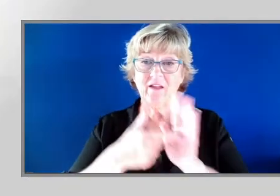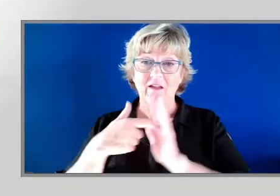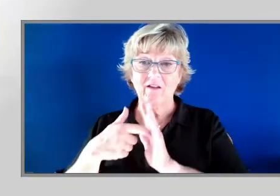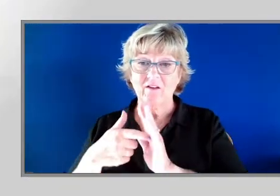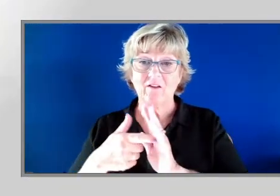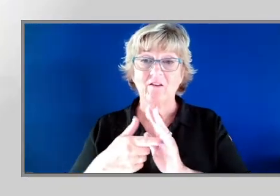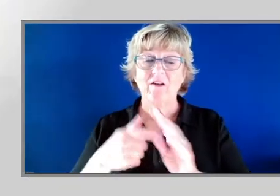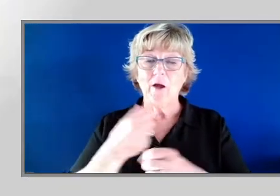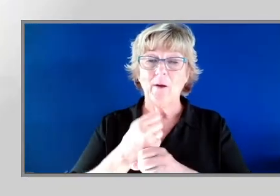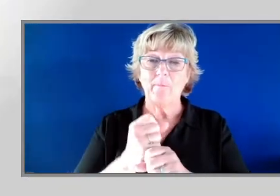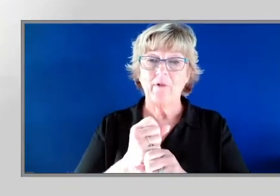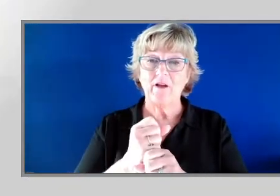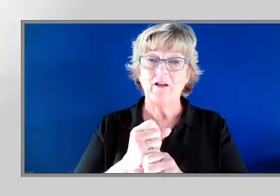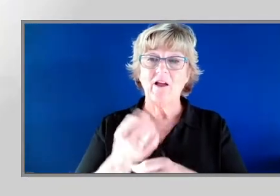Studio: This tool requires users to create a free online account.